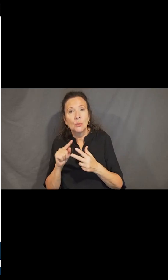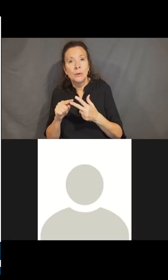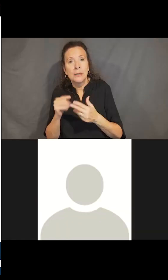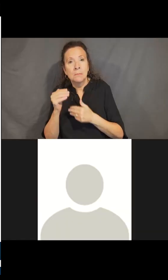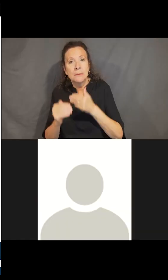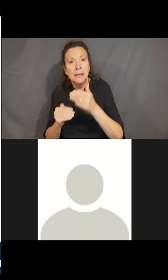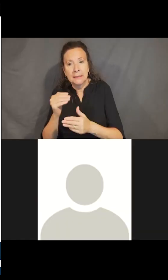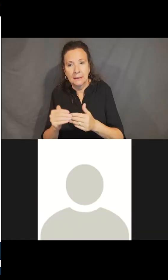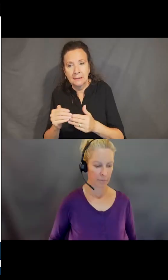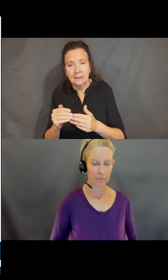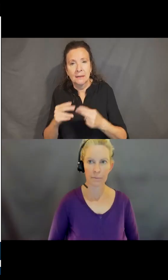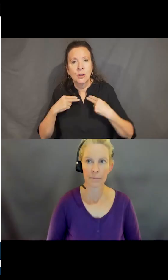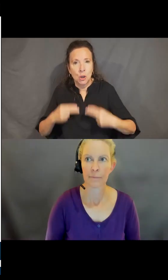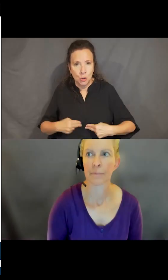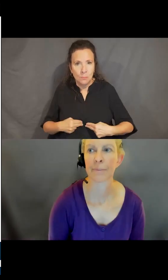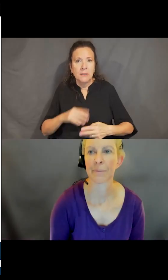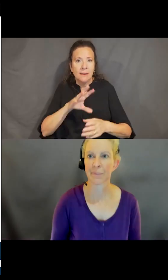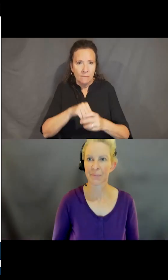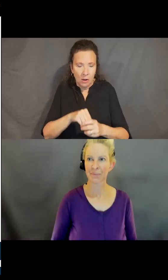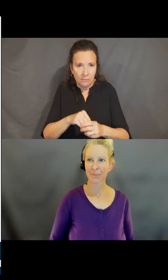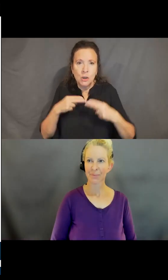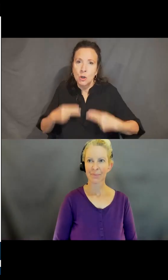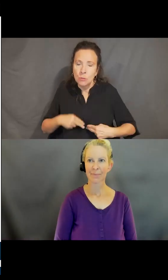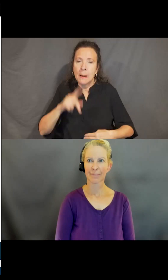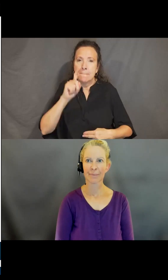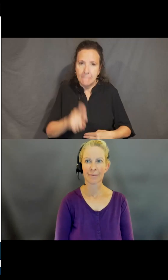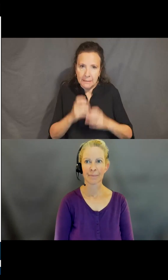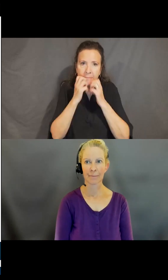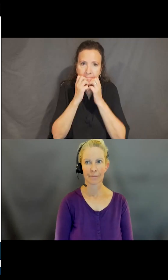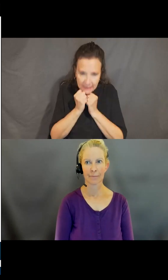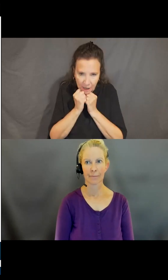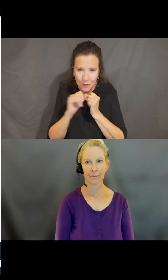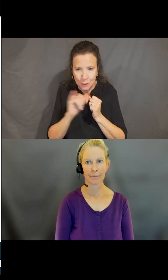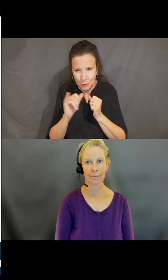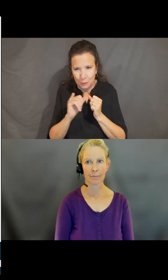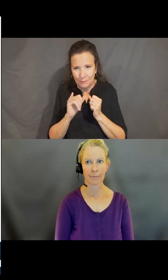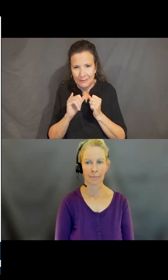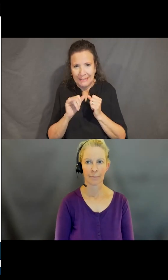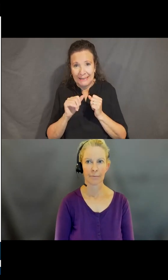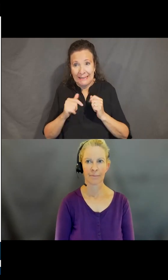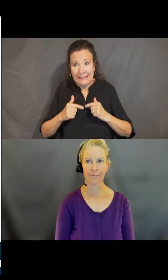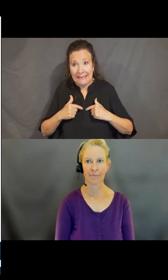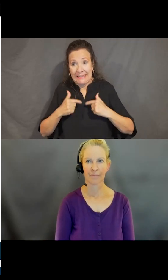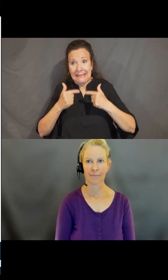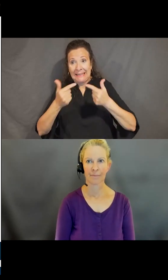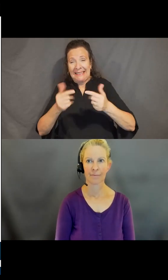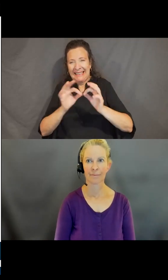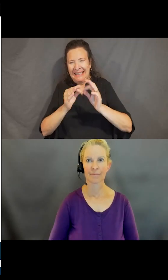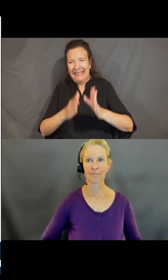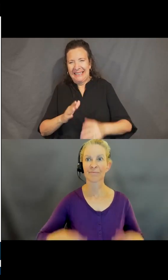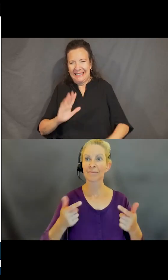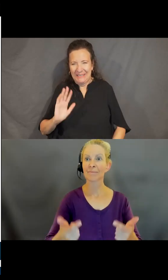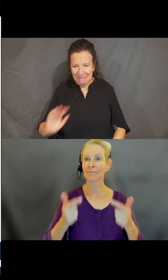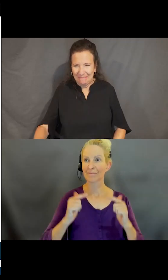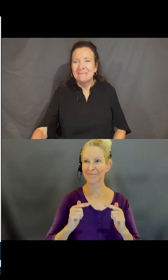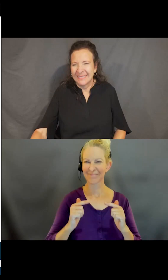and that human has to care. So, with this, we are fortunate to have a lot of data to work with,